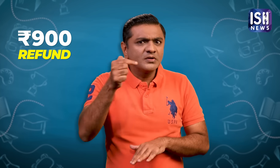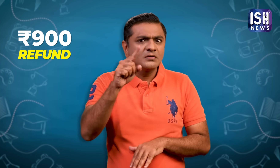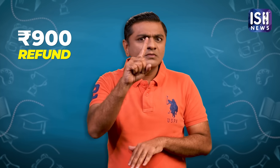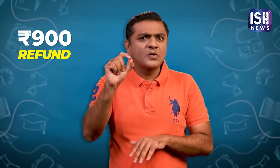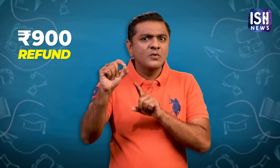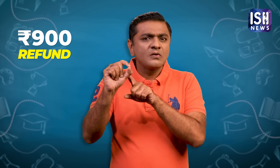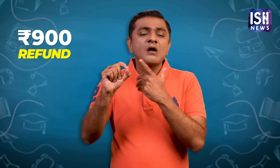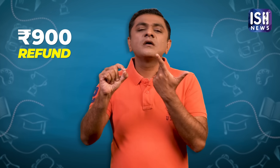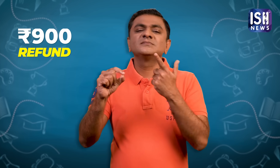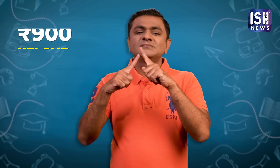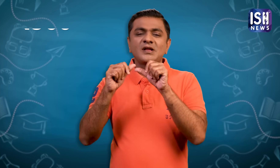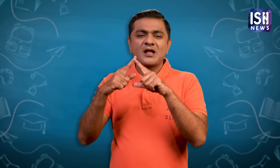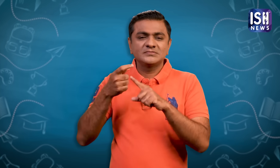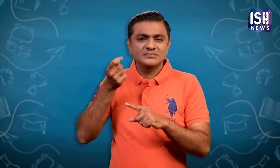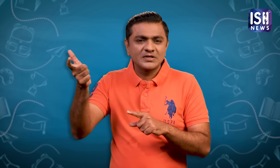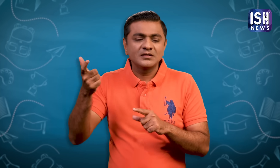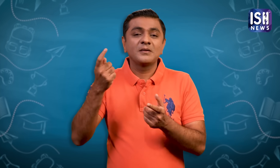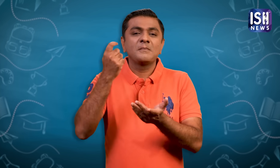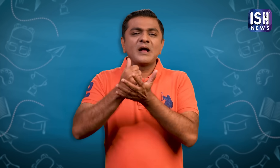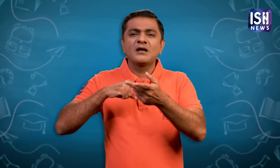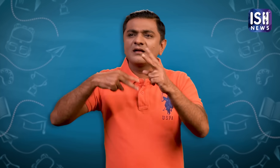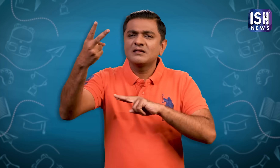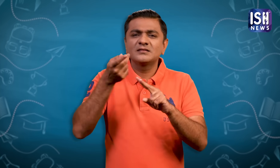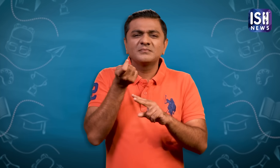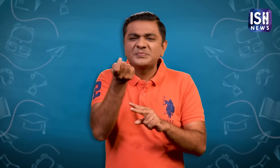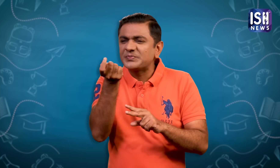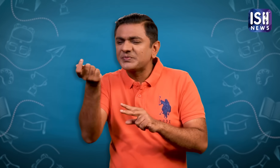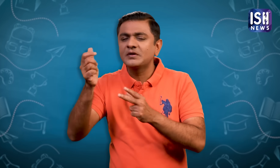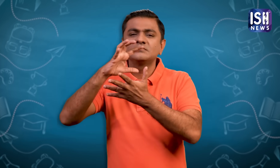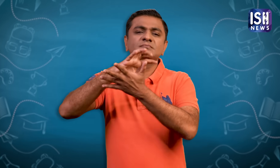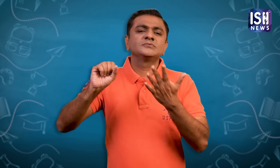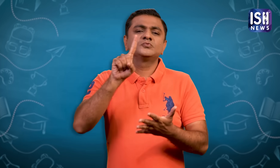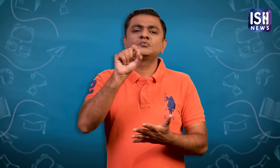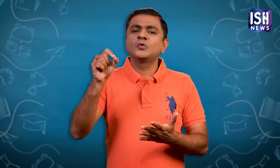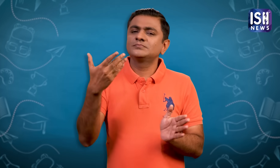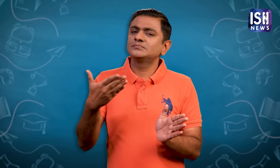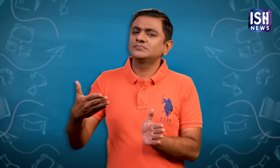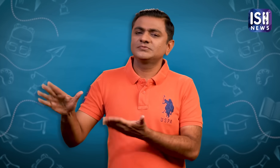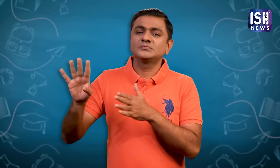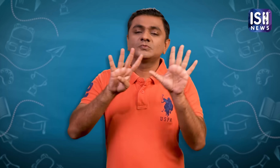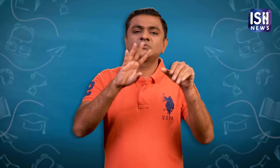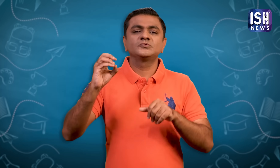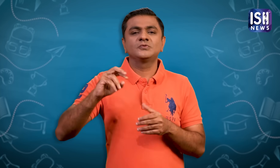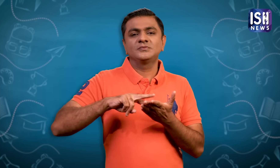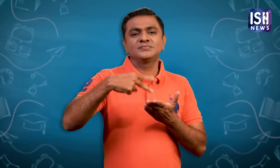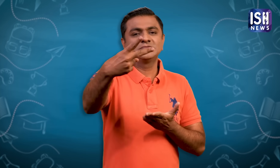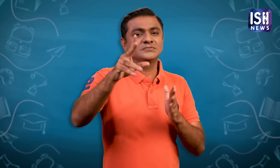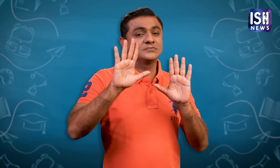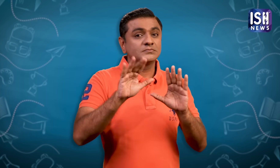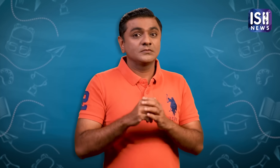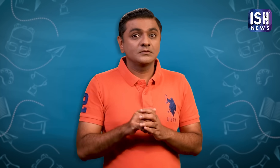Remaining Rs. 100 will be deducted for taxes and bank transactions while Rs. 900 will be refunded.